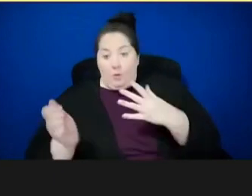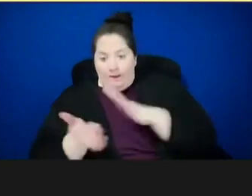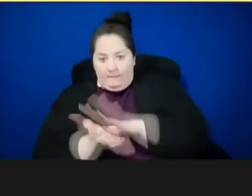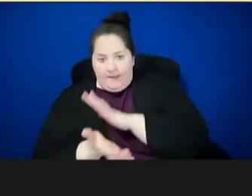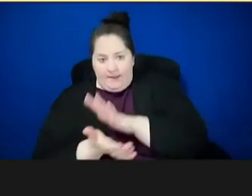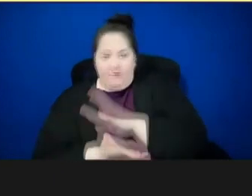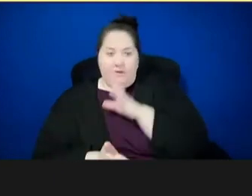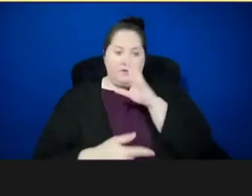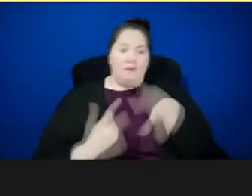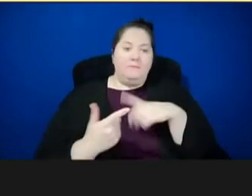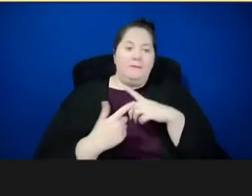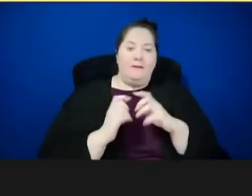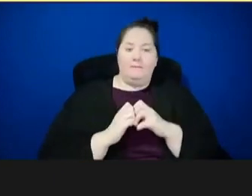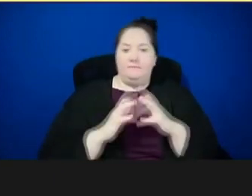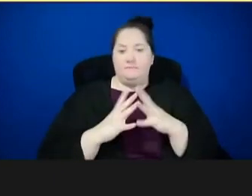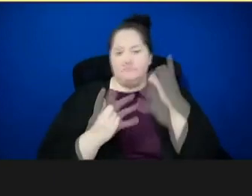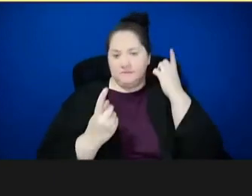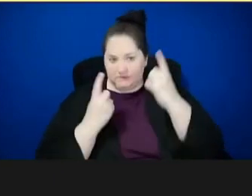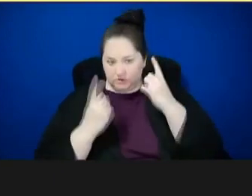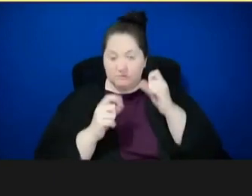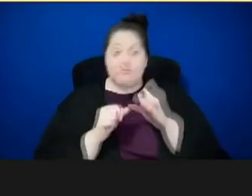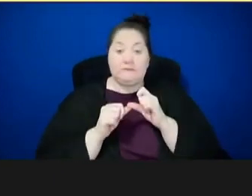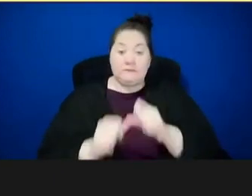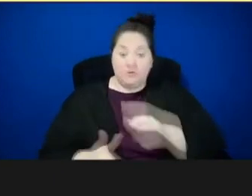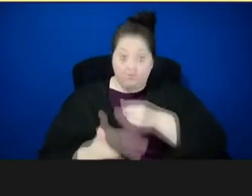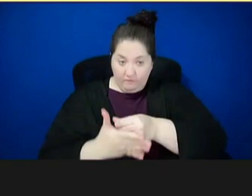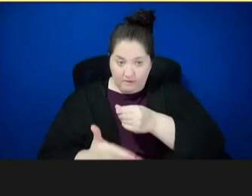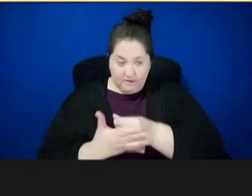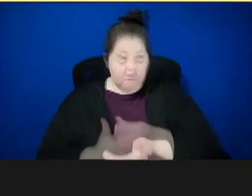funding is critical, that we need to ensure awareness and understanding of connectivity